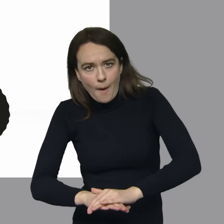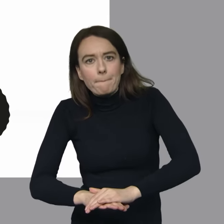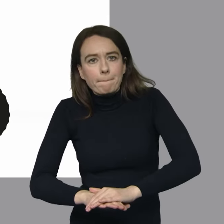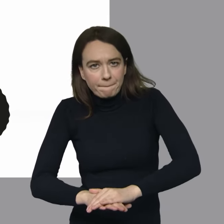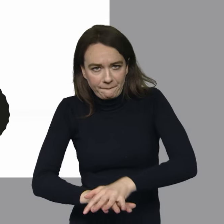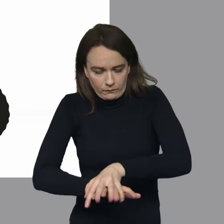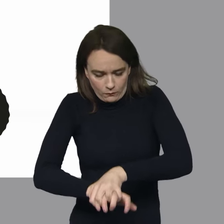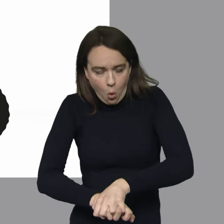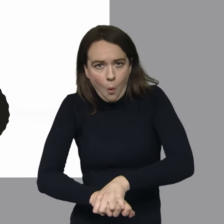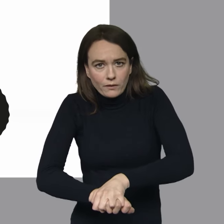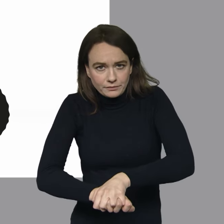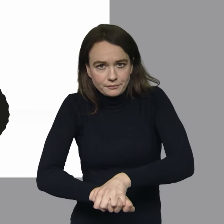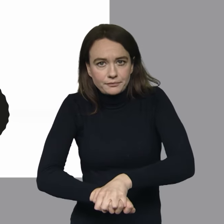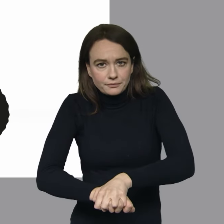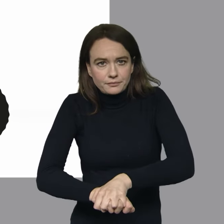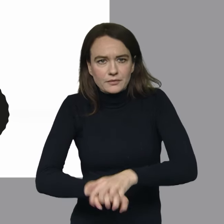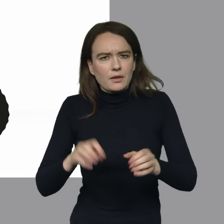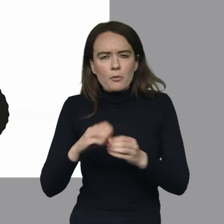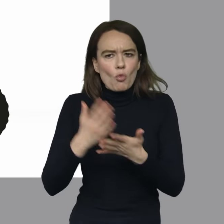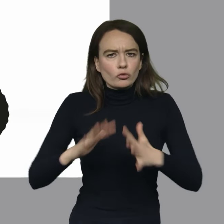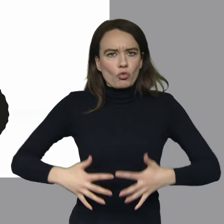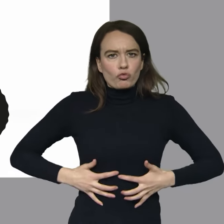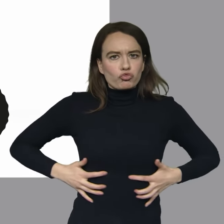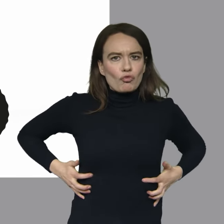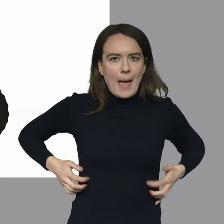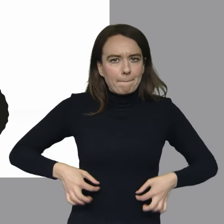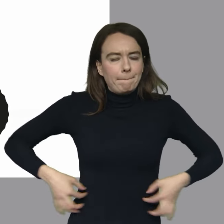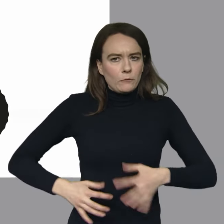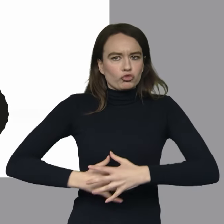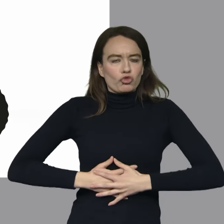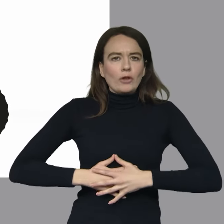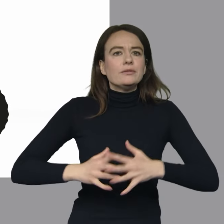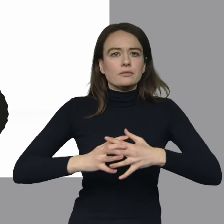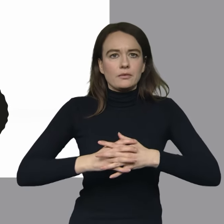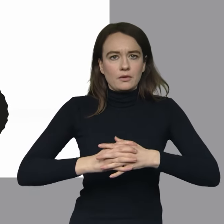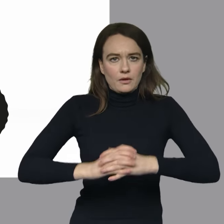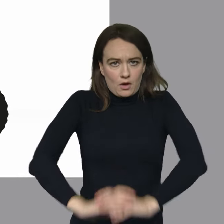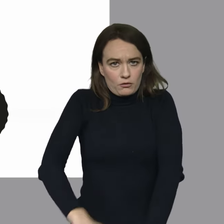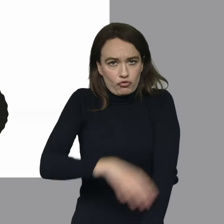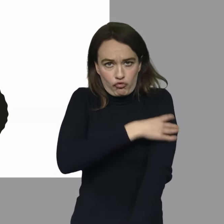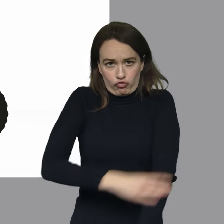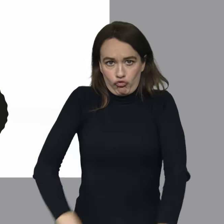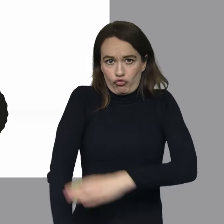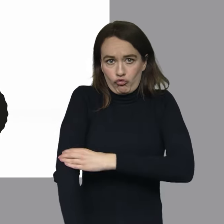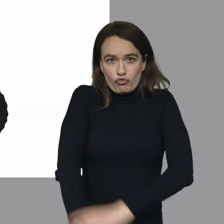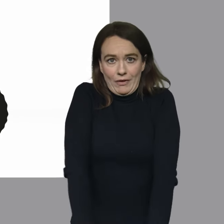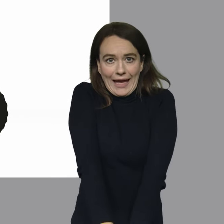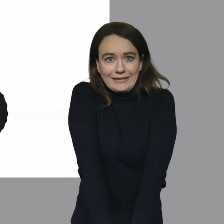Interlock your fingers, making sure they don't touch the ribs. Keep your arms straight and lean over the casualty.